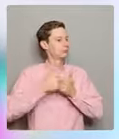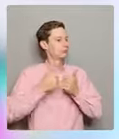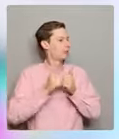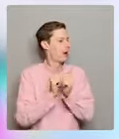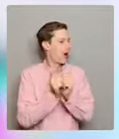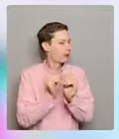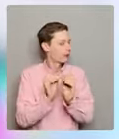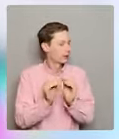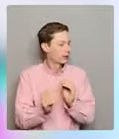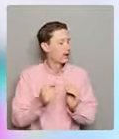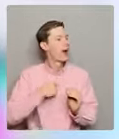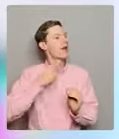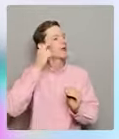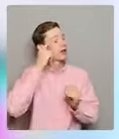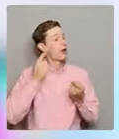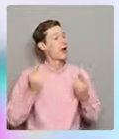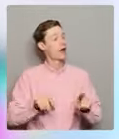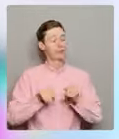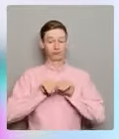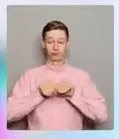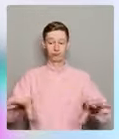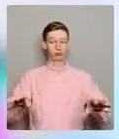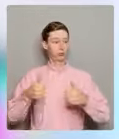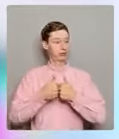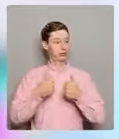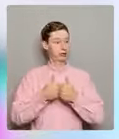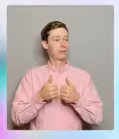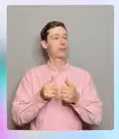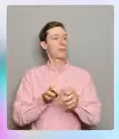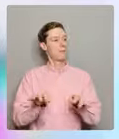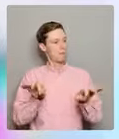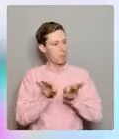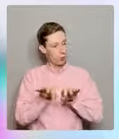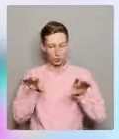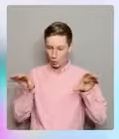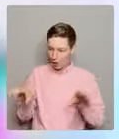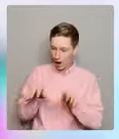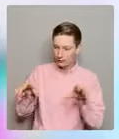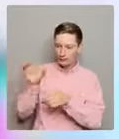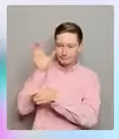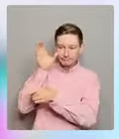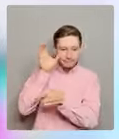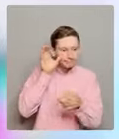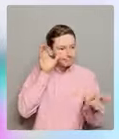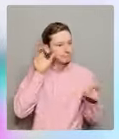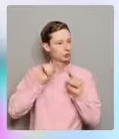I think it's incredibly important to actively seek out indications of groups you may have left behind. So I think you'll remember,